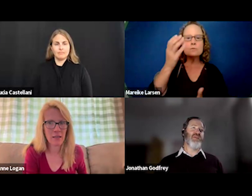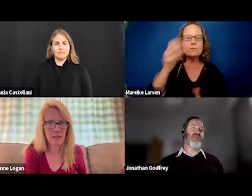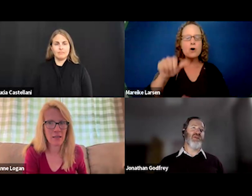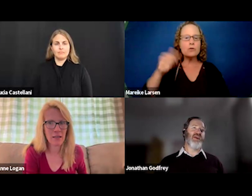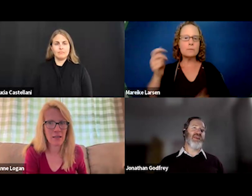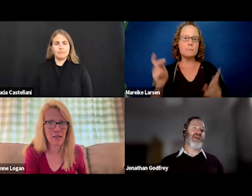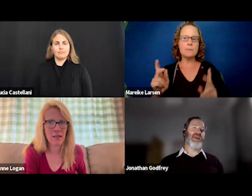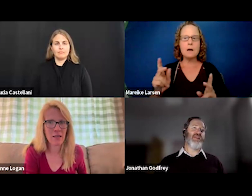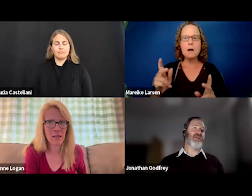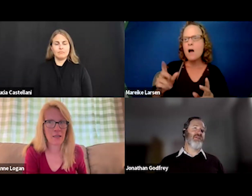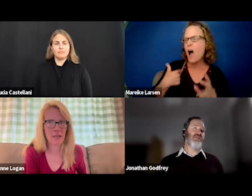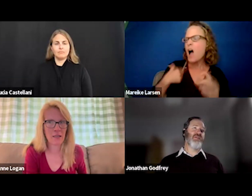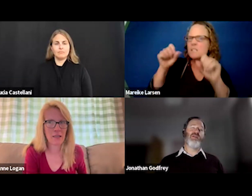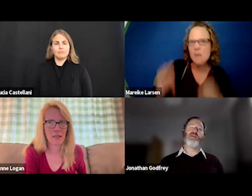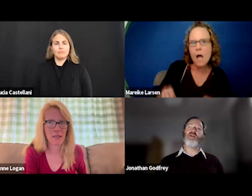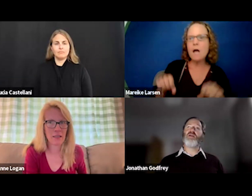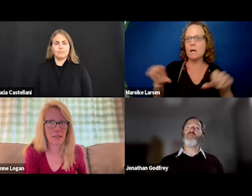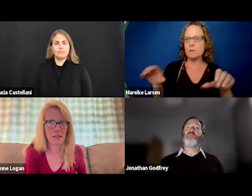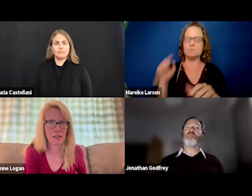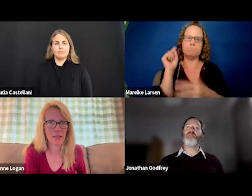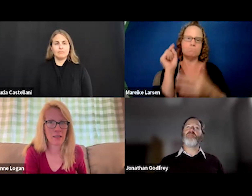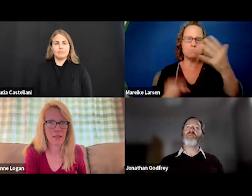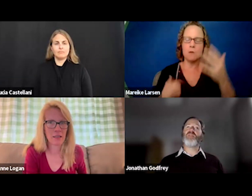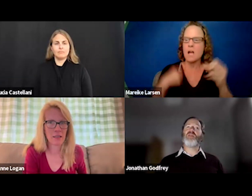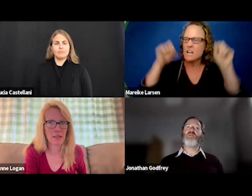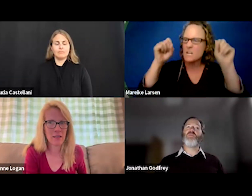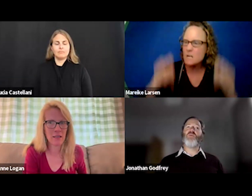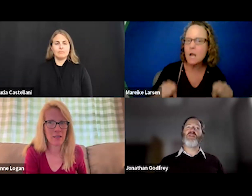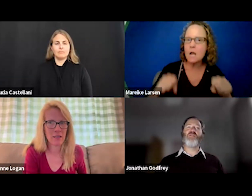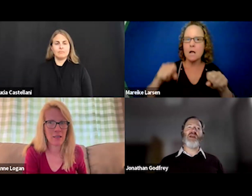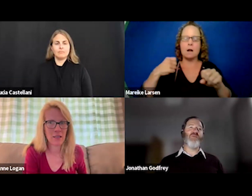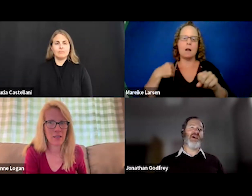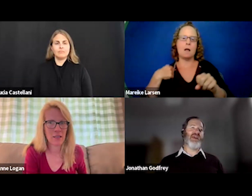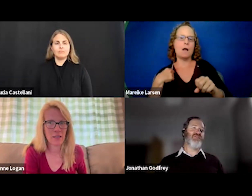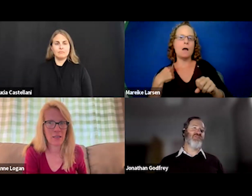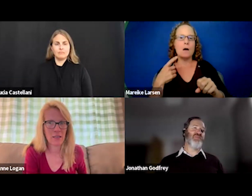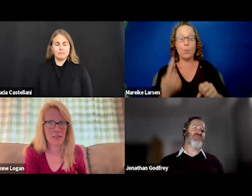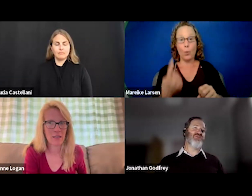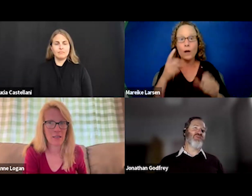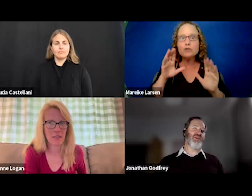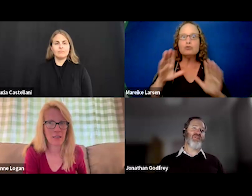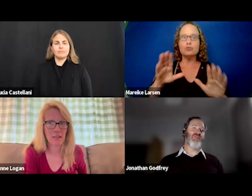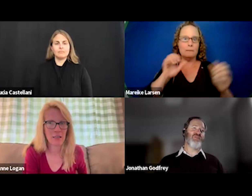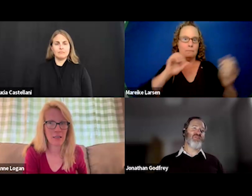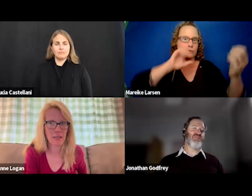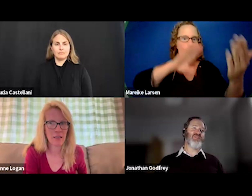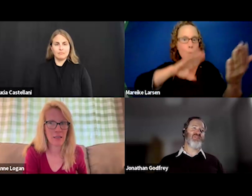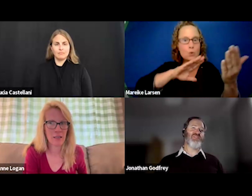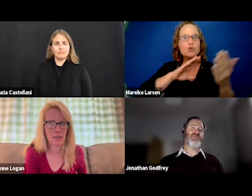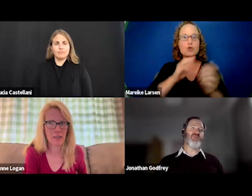that I can. One great way to make sure that a conference is accessible